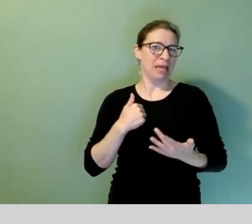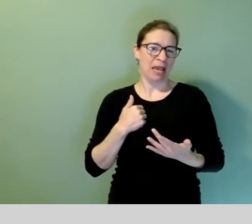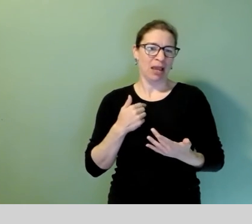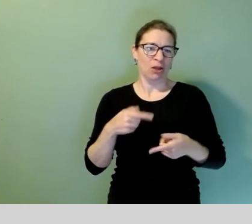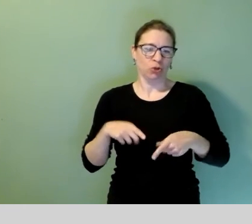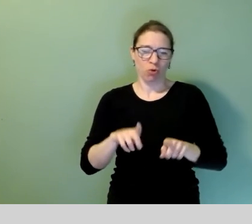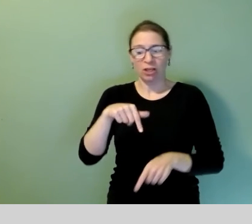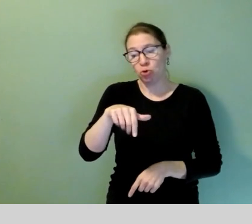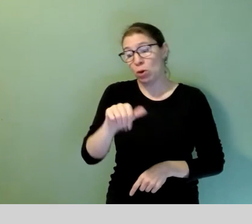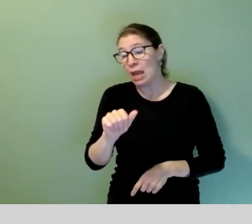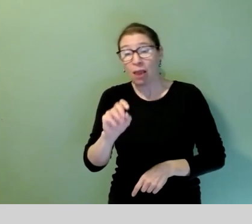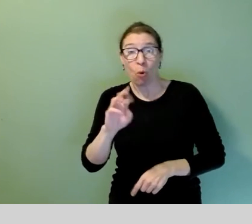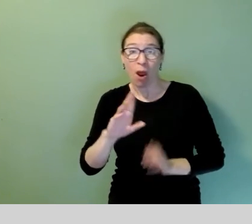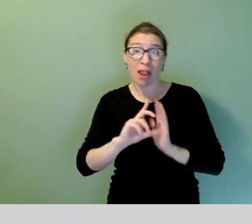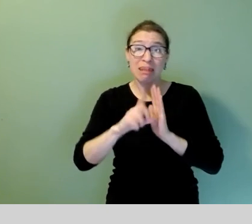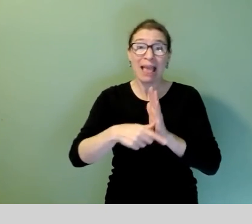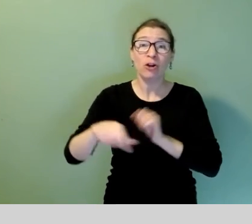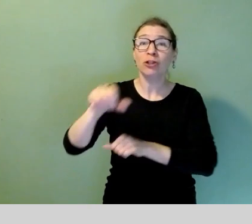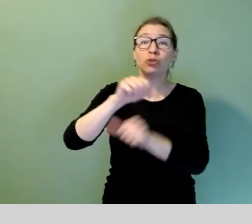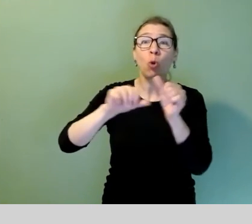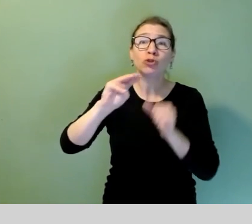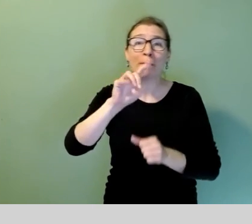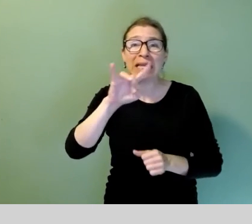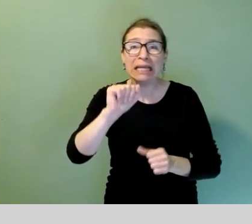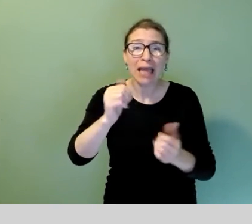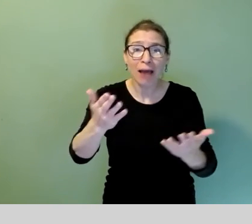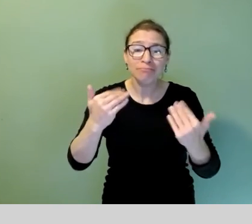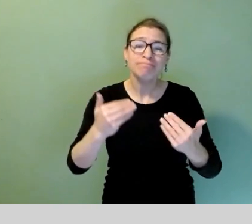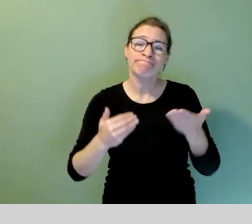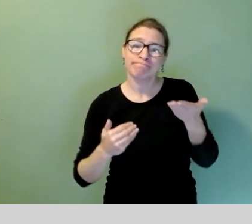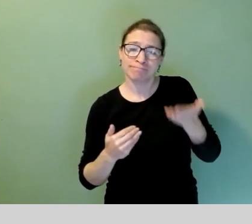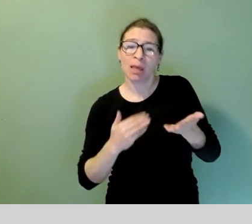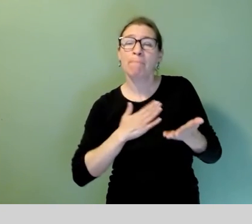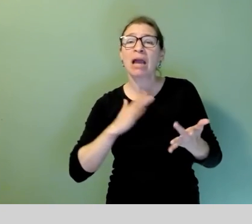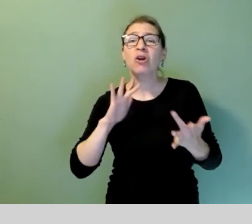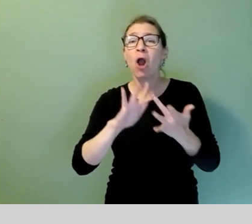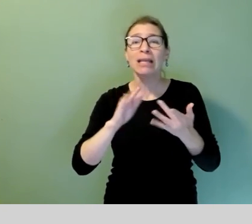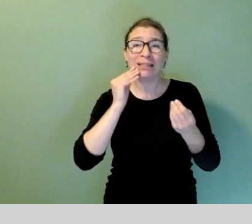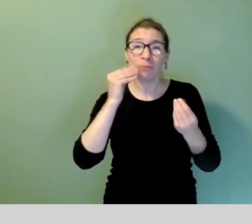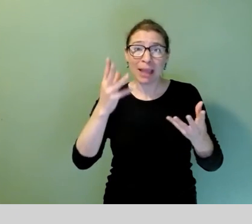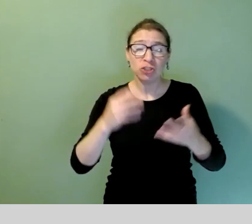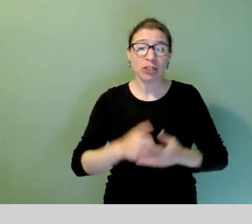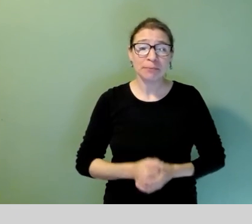during the Q & A or even later the social media. So here is my contact information.